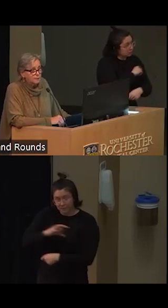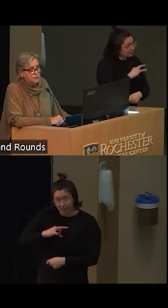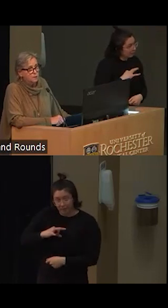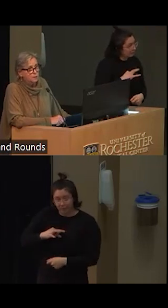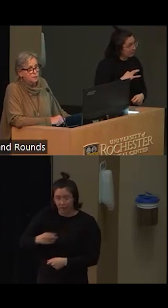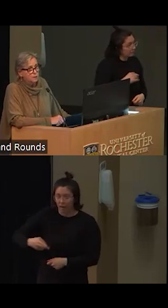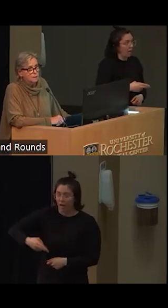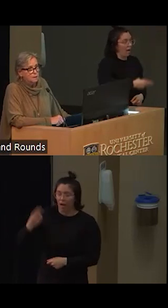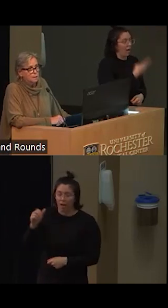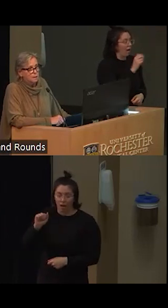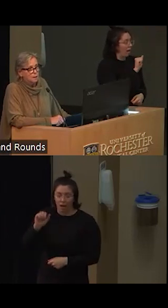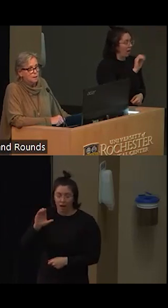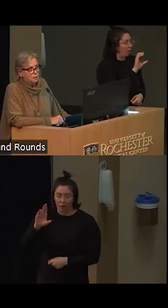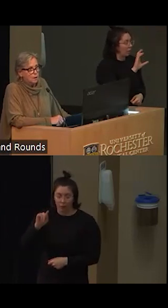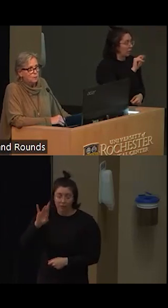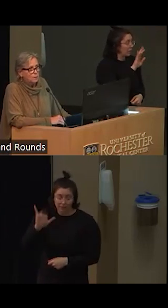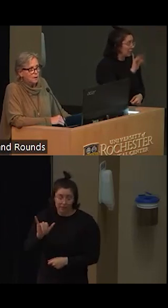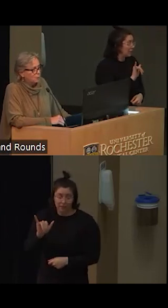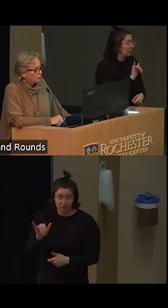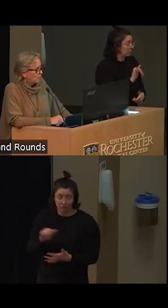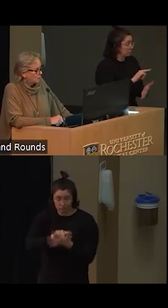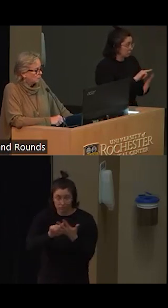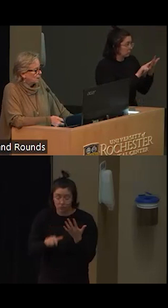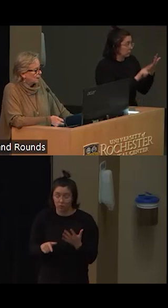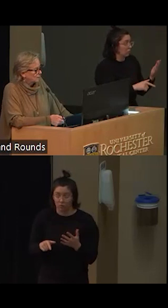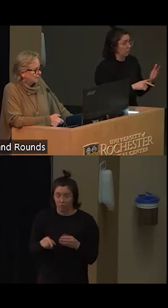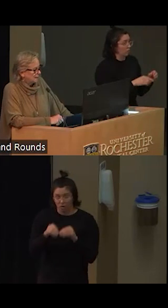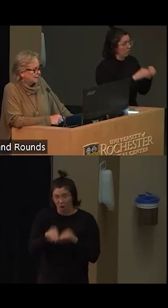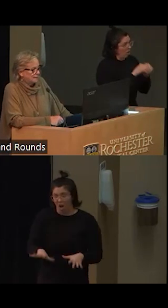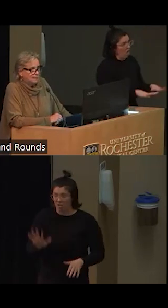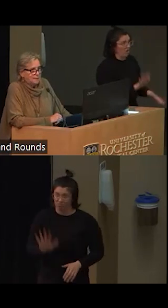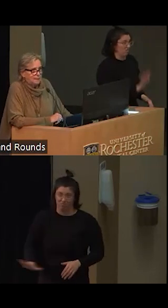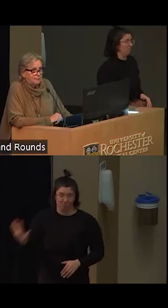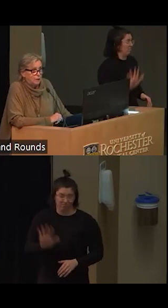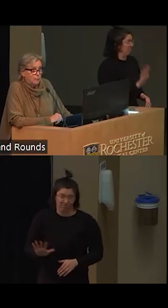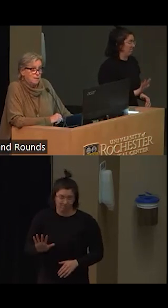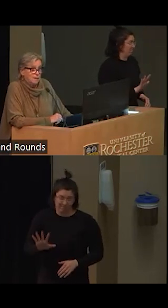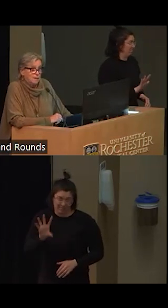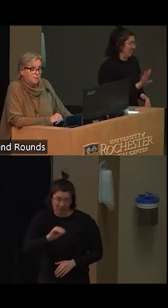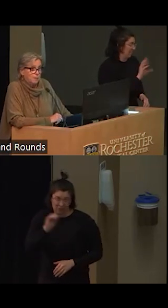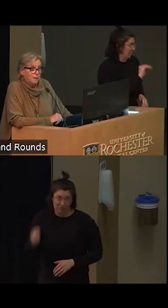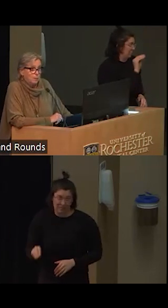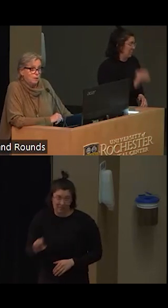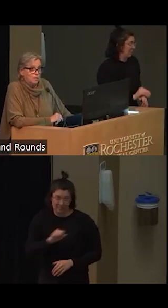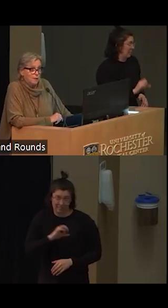level of acuity uh so I would say we've lost approximately uh 50 of the people that were